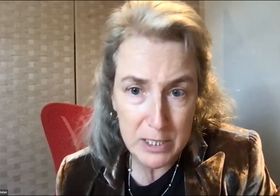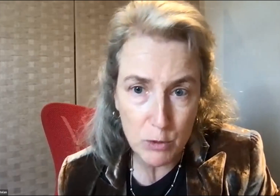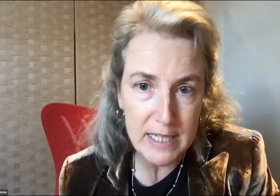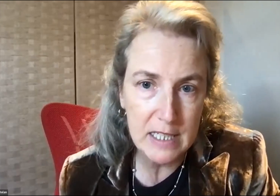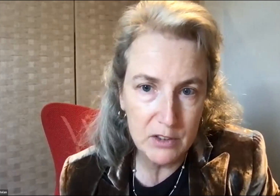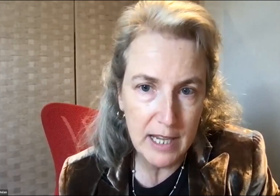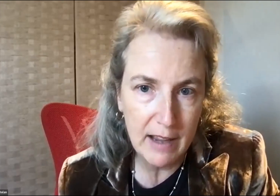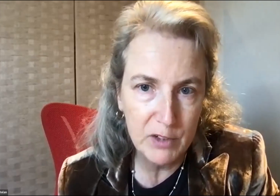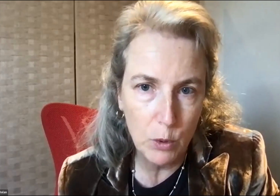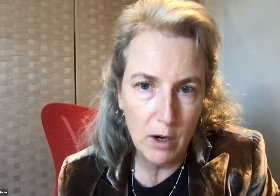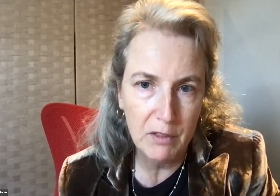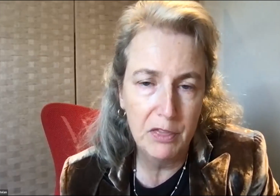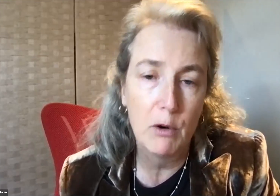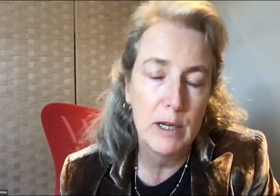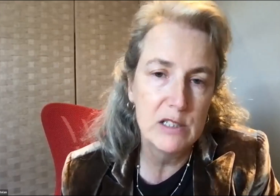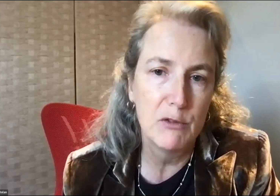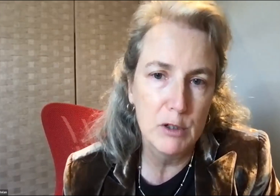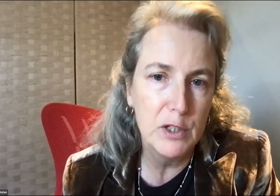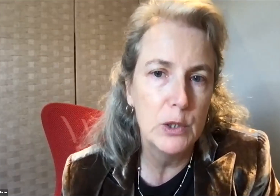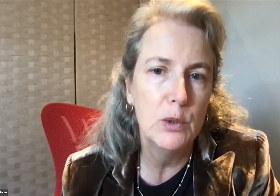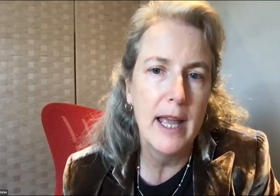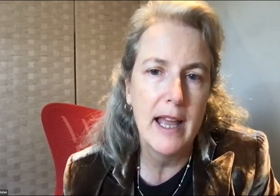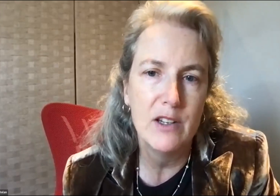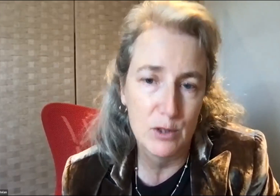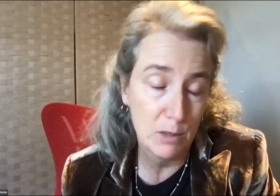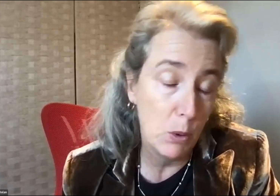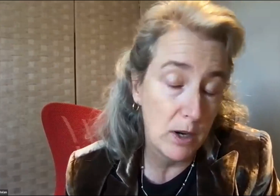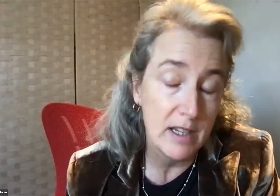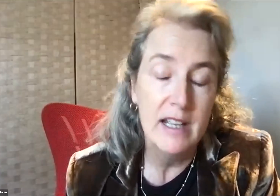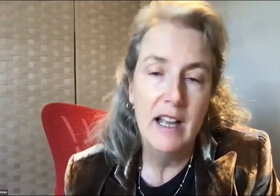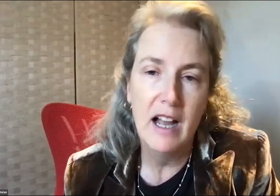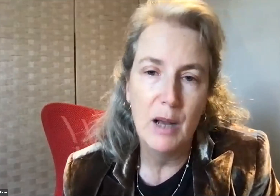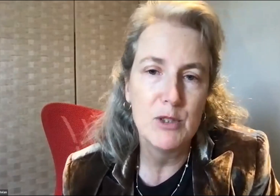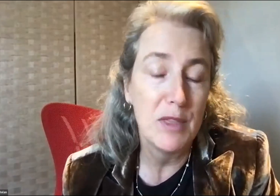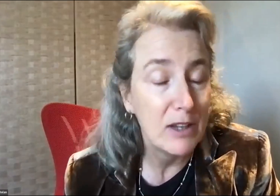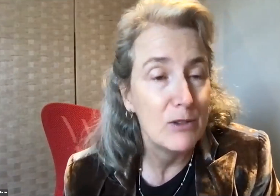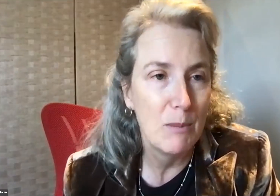It means a great deal to have your thoroughness of review and your support.